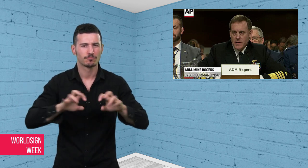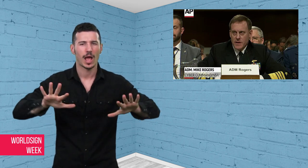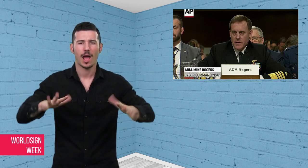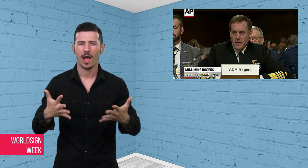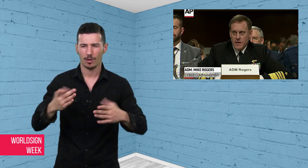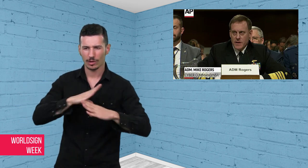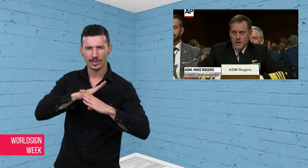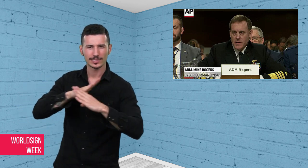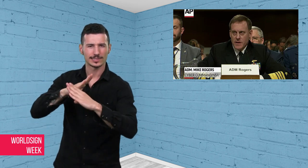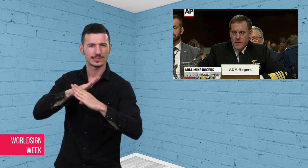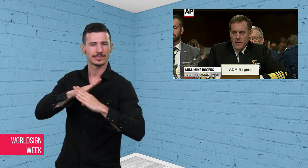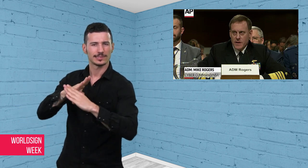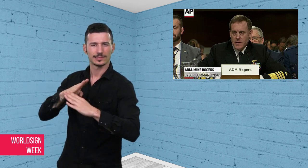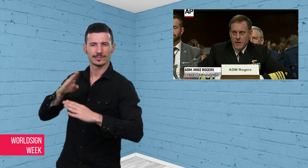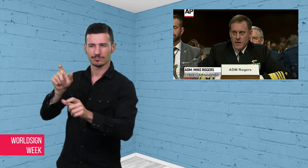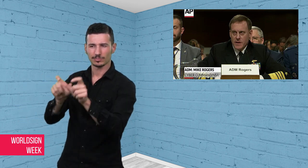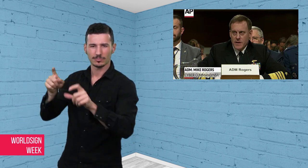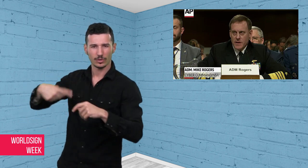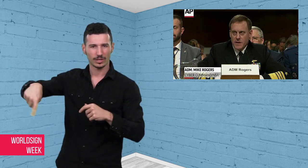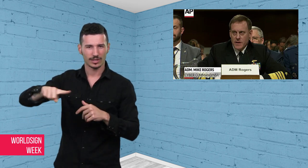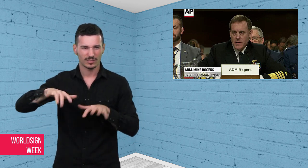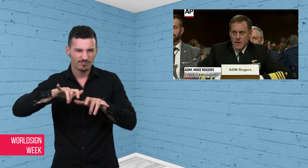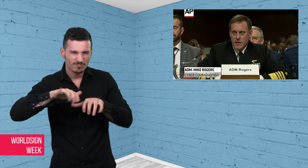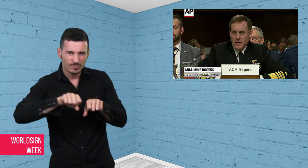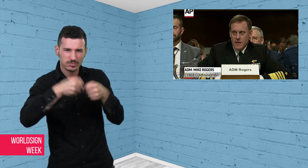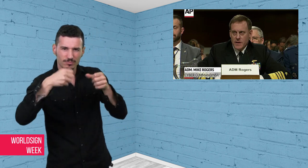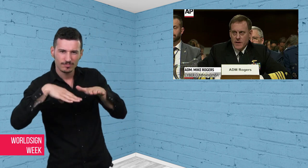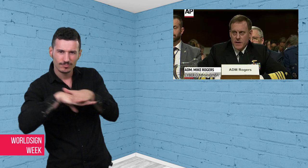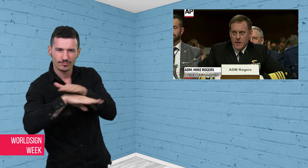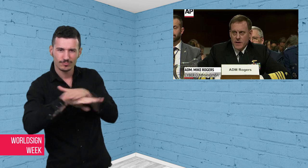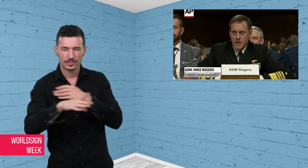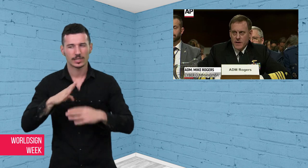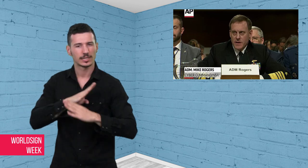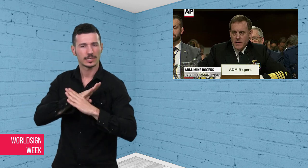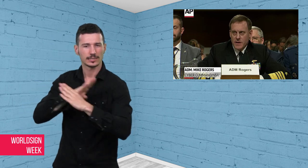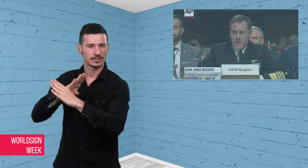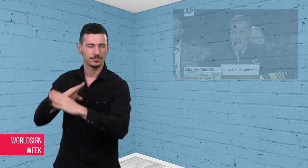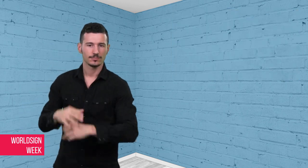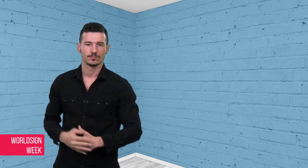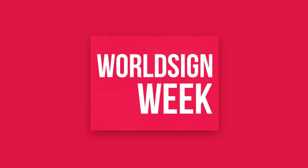a “very serious” breach.